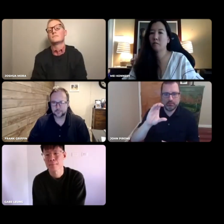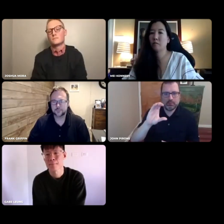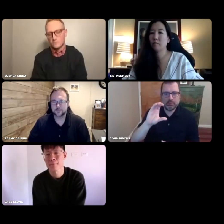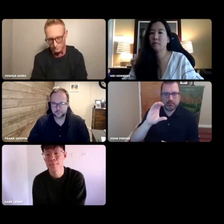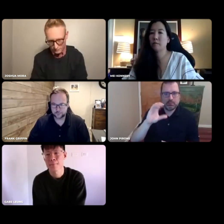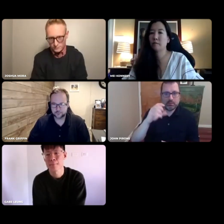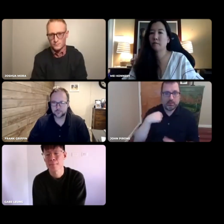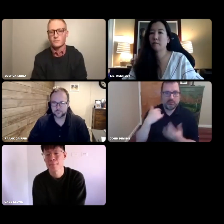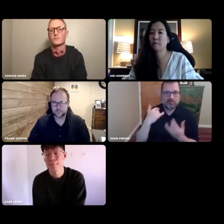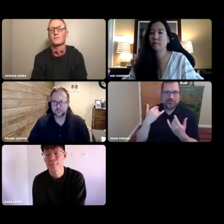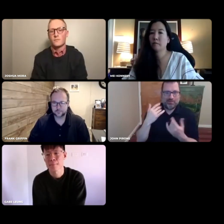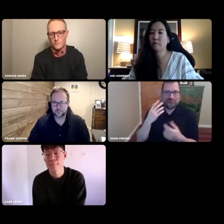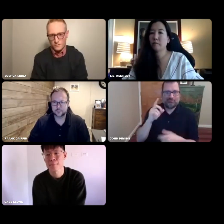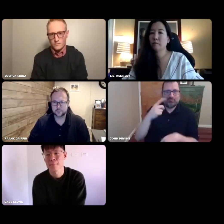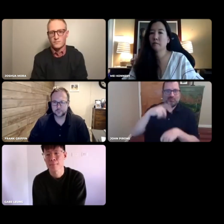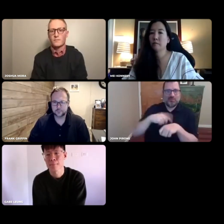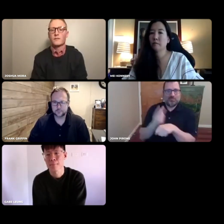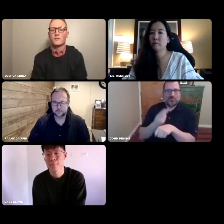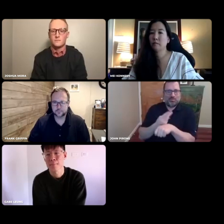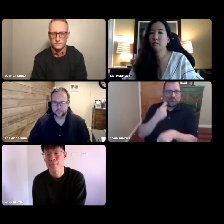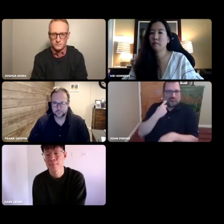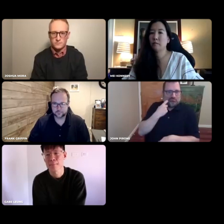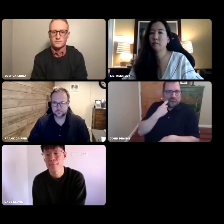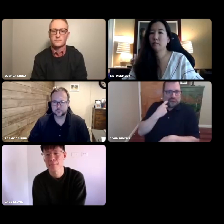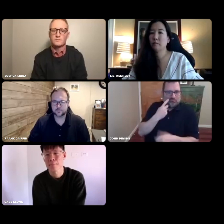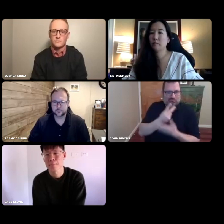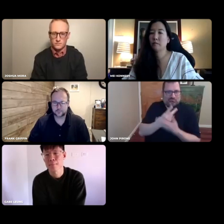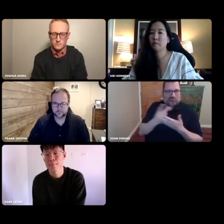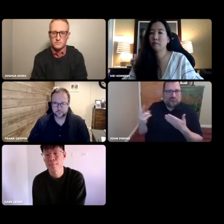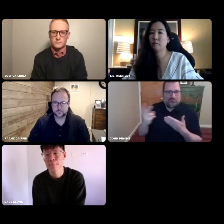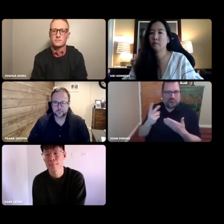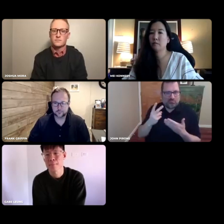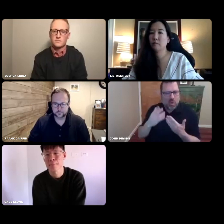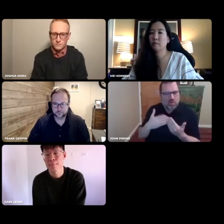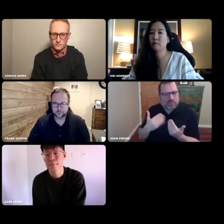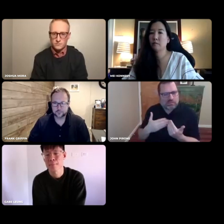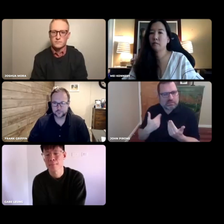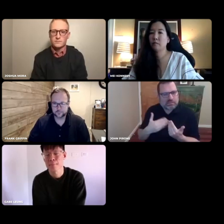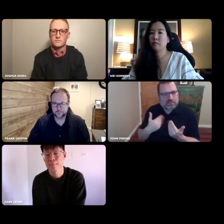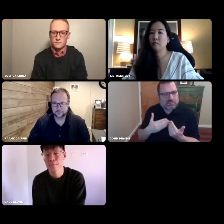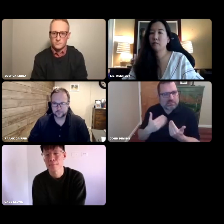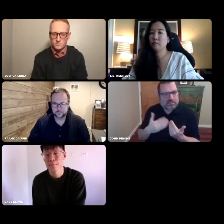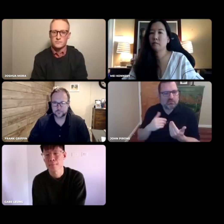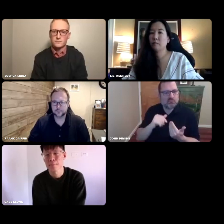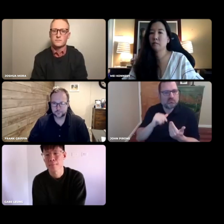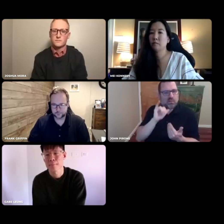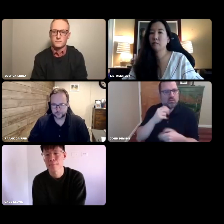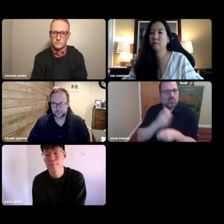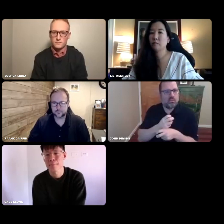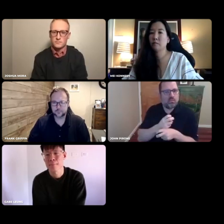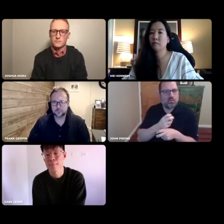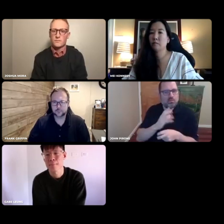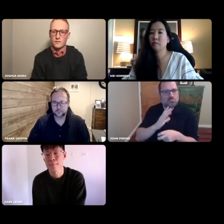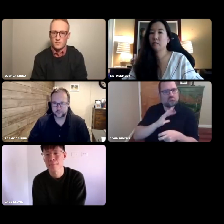I used it in the last 2 weeks for the first time.